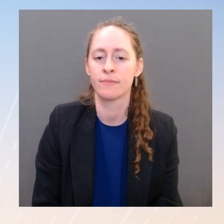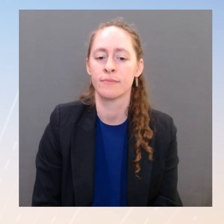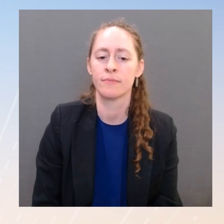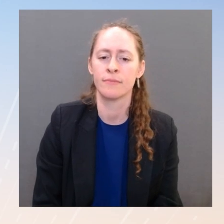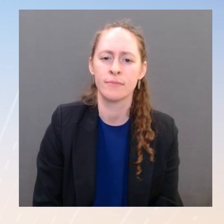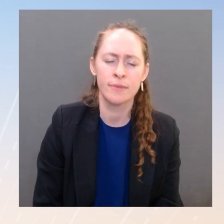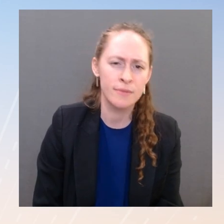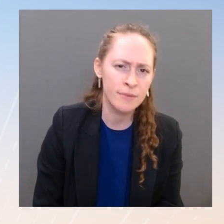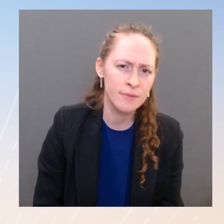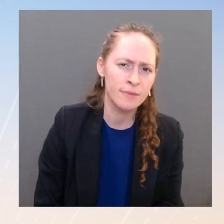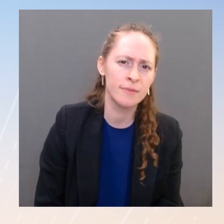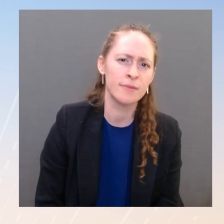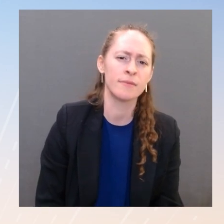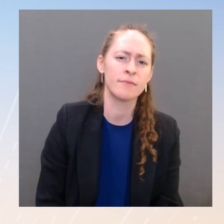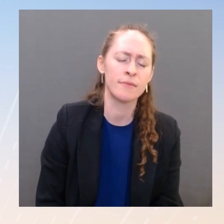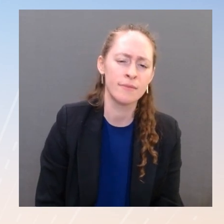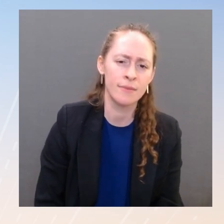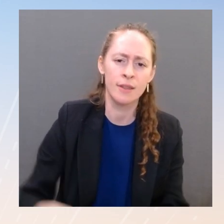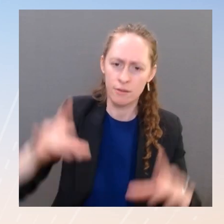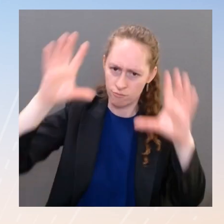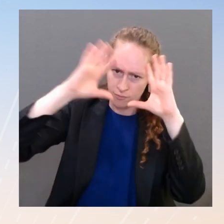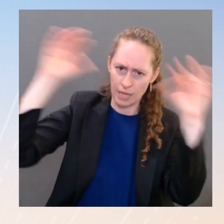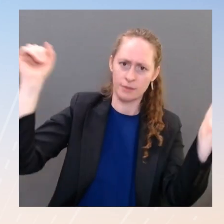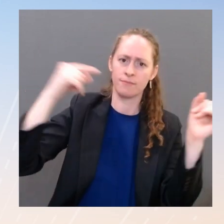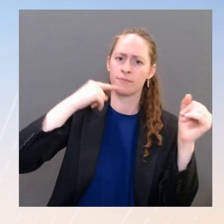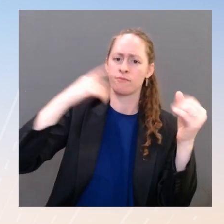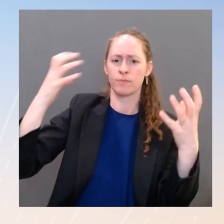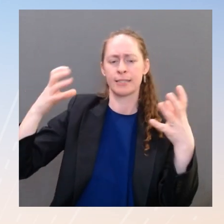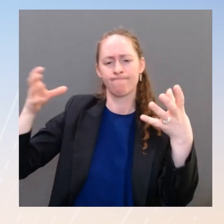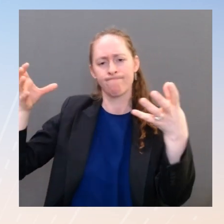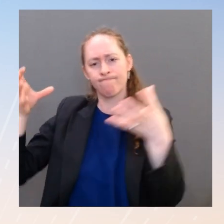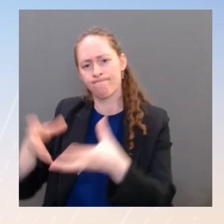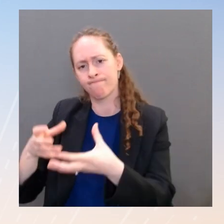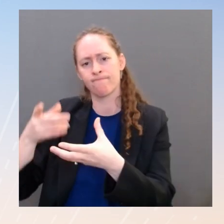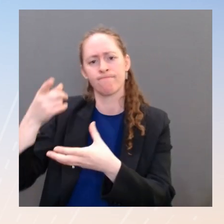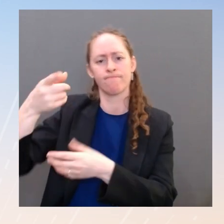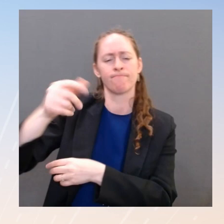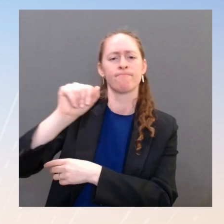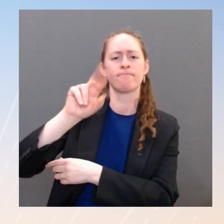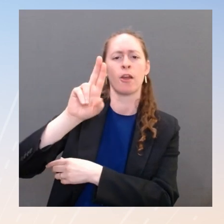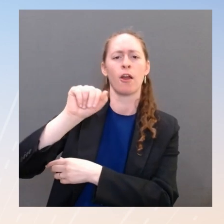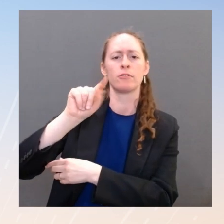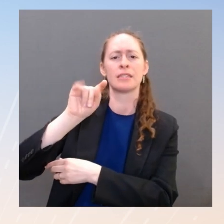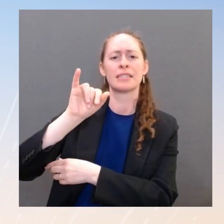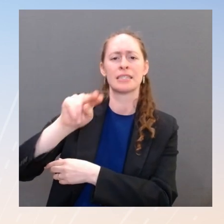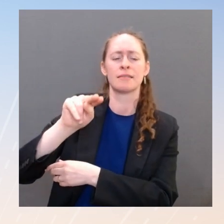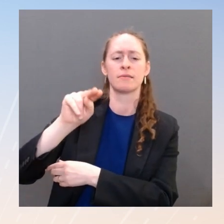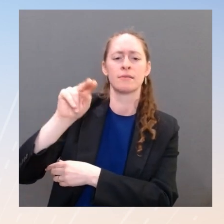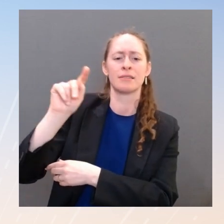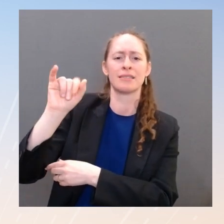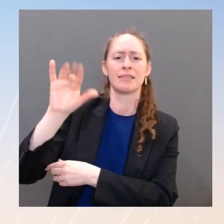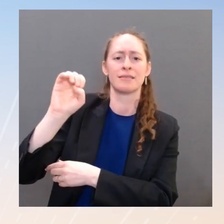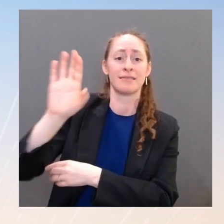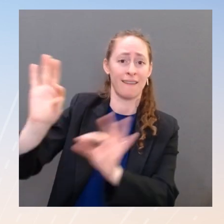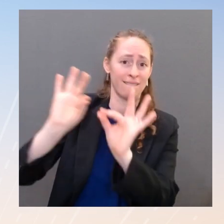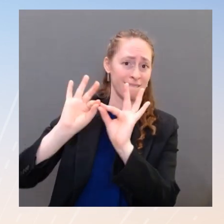how that came together as quickly as it did? I mean, obviously, they were here in town, but anything else we can learn about getting this meeting